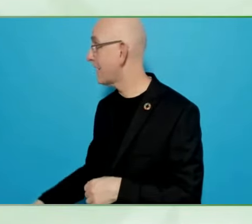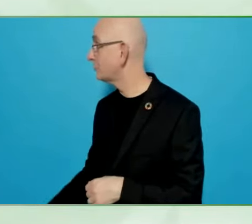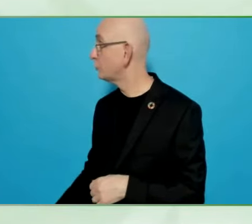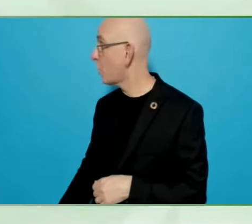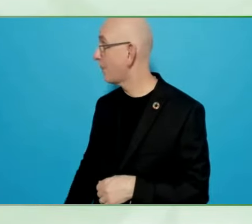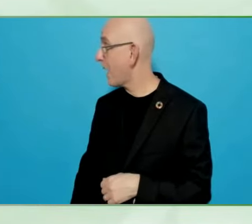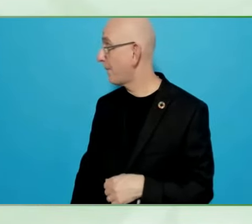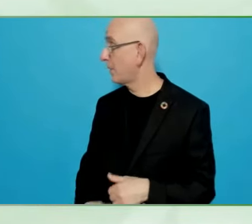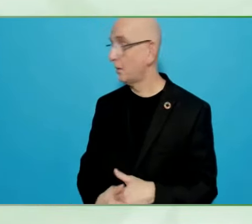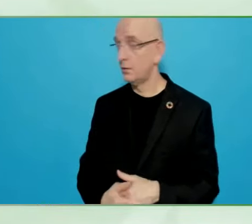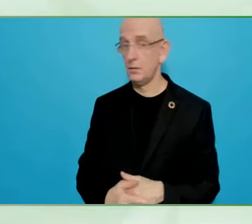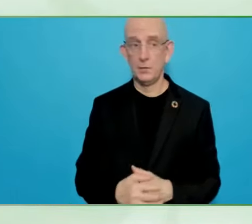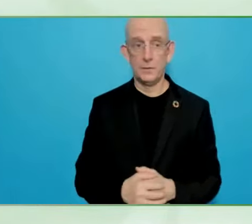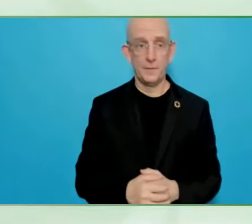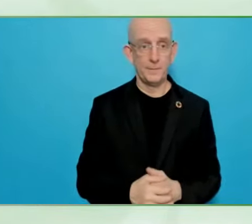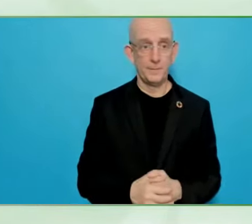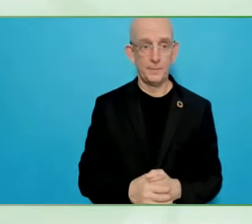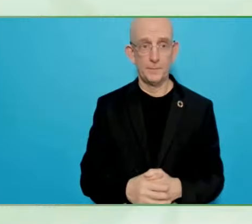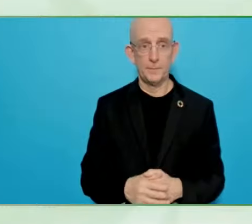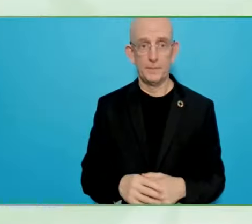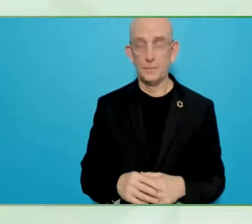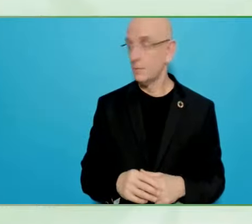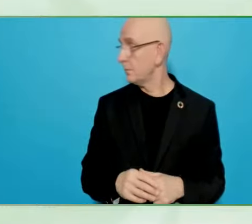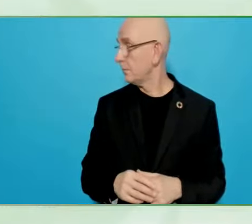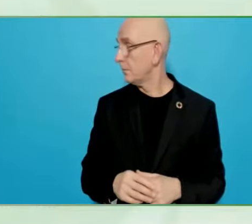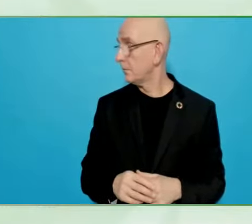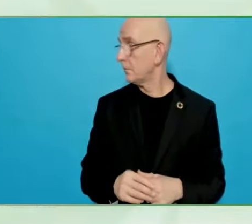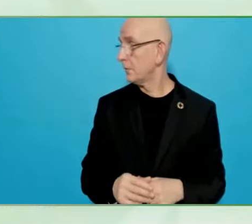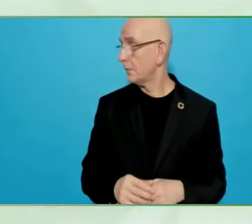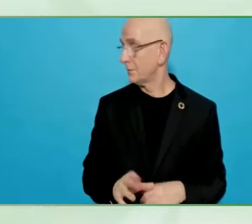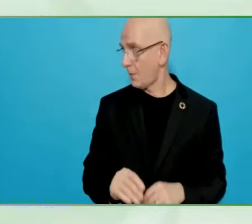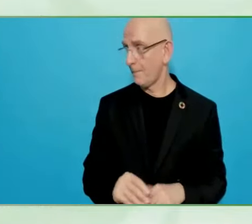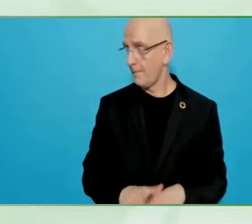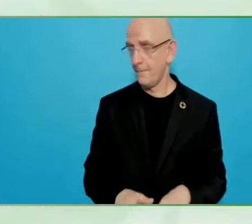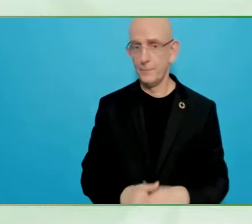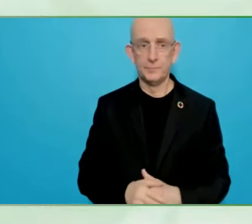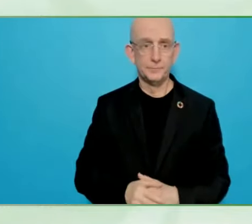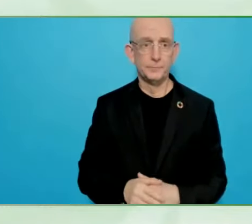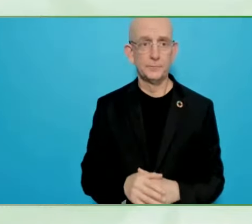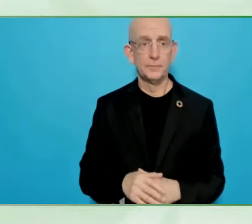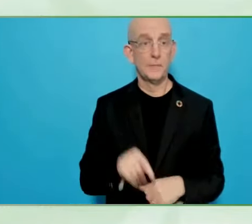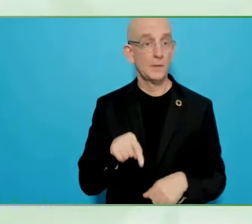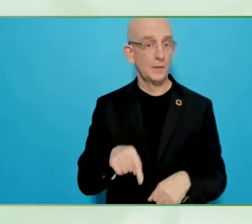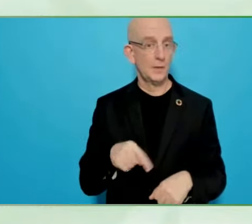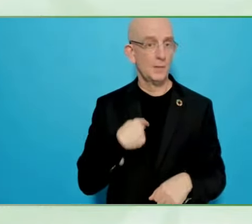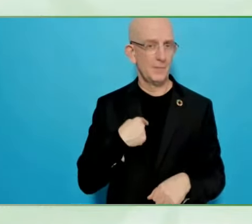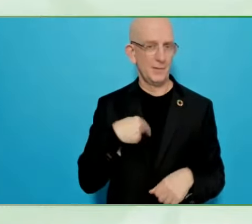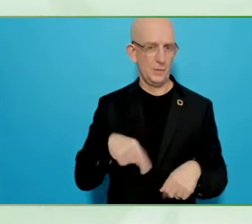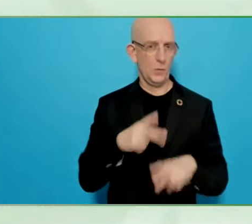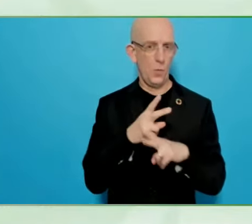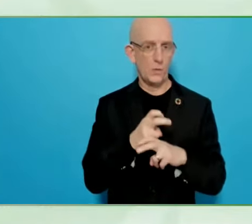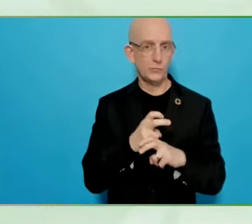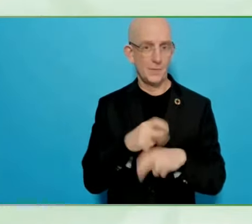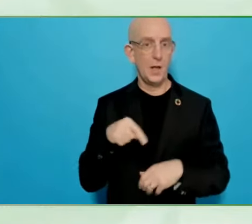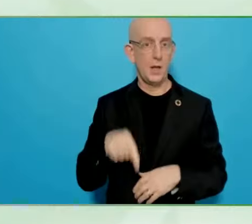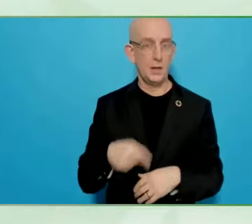national level, is there also some consortium or some kind of person